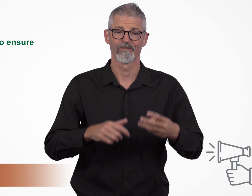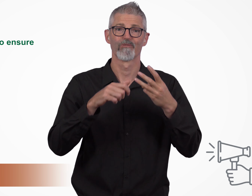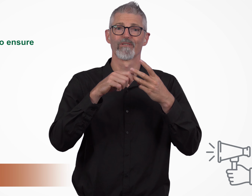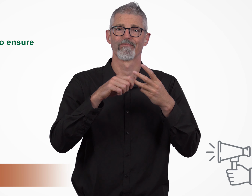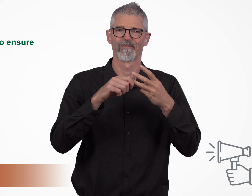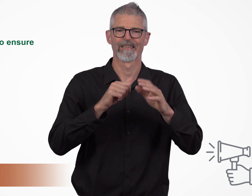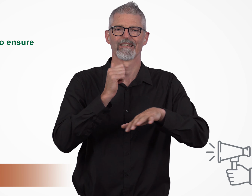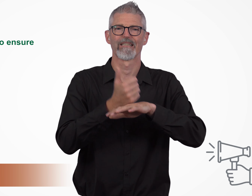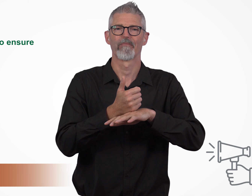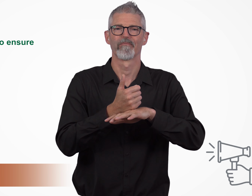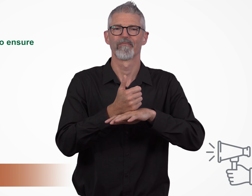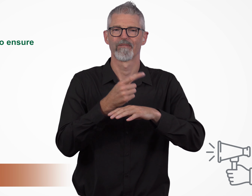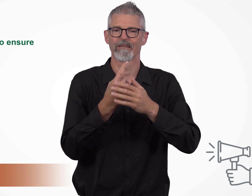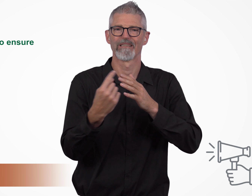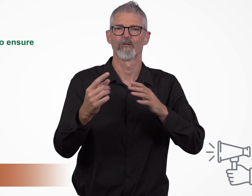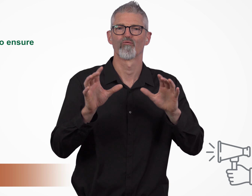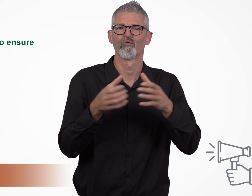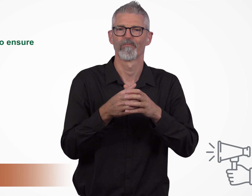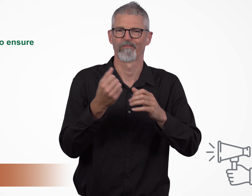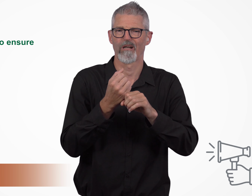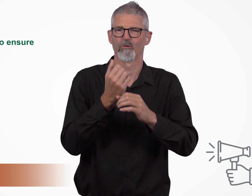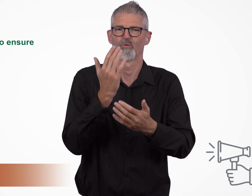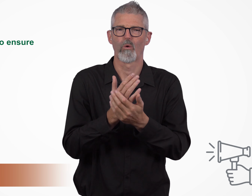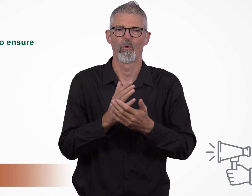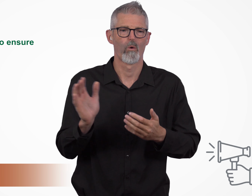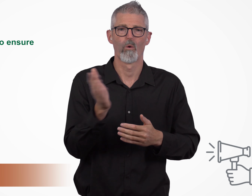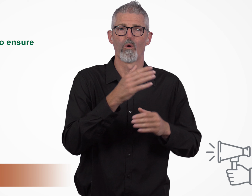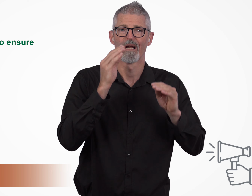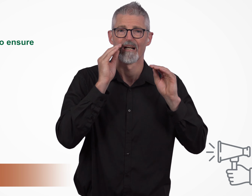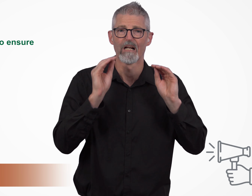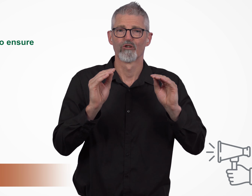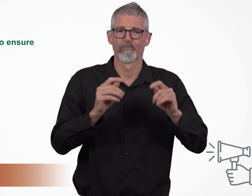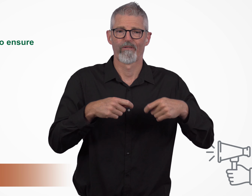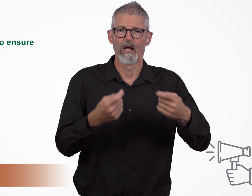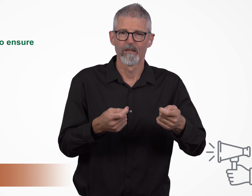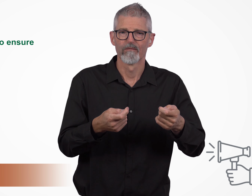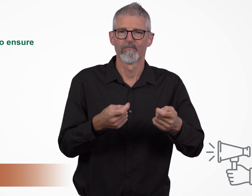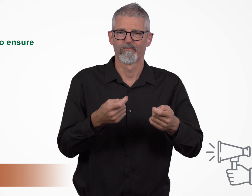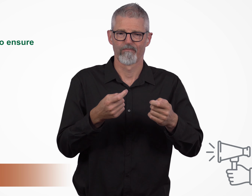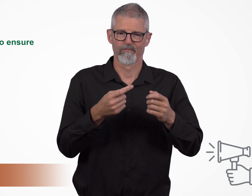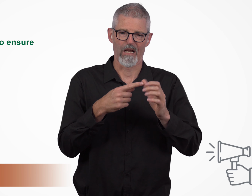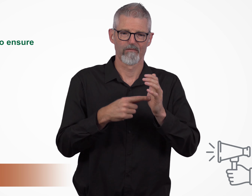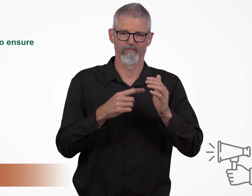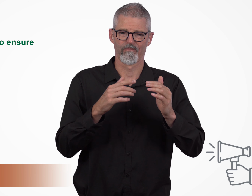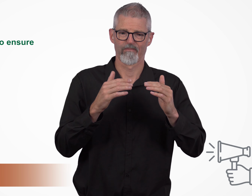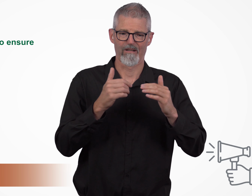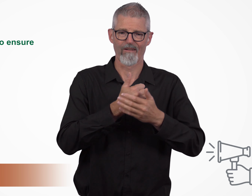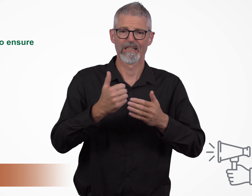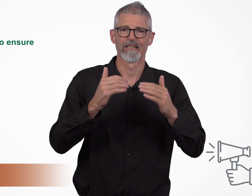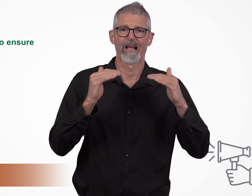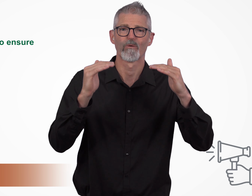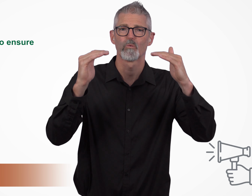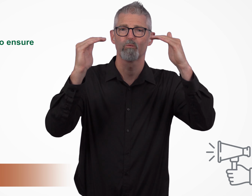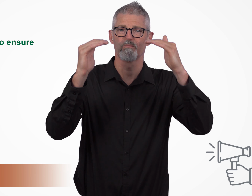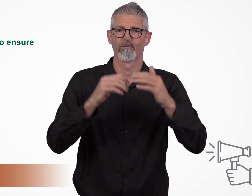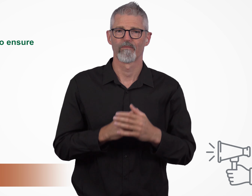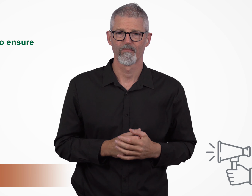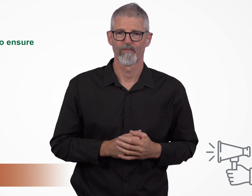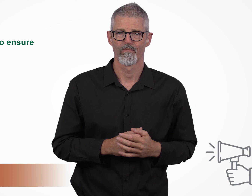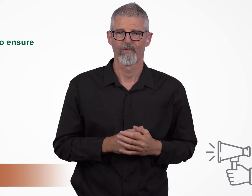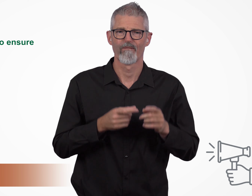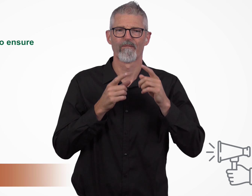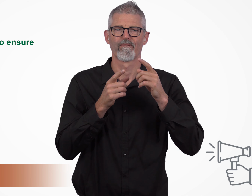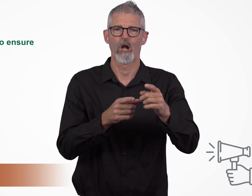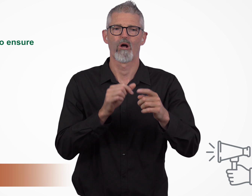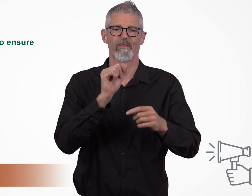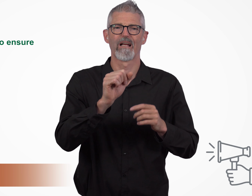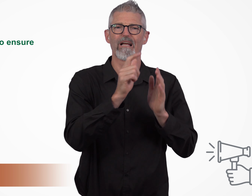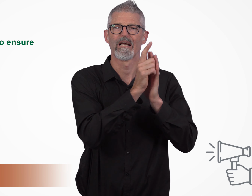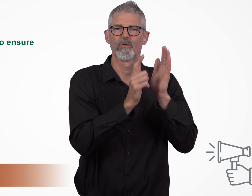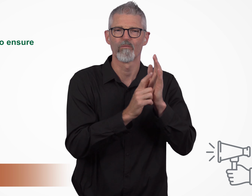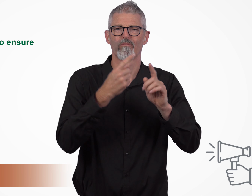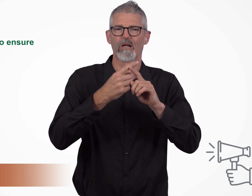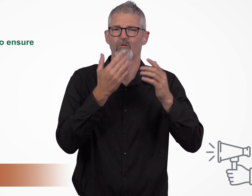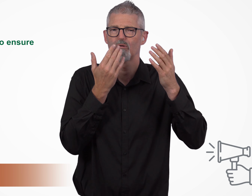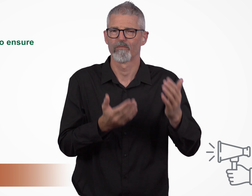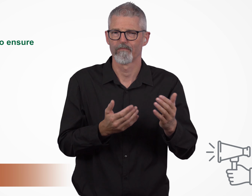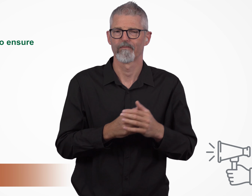3. Implementing an independent oversight body to ensure that all levels of education providers are meeting their statutory and legal obligations